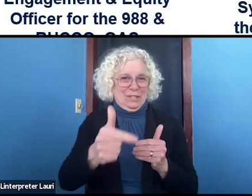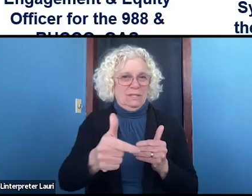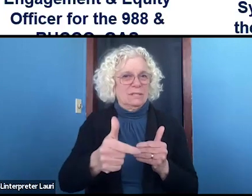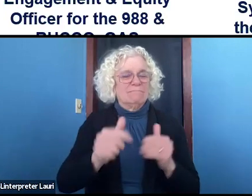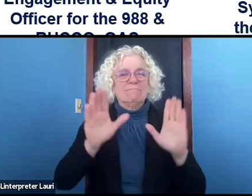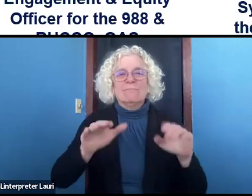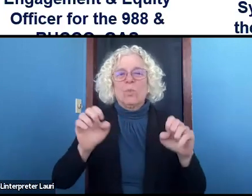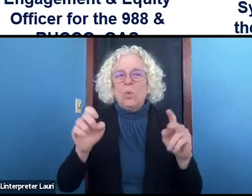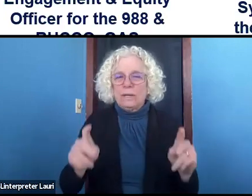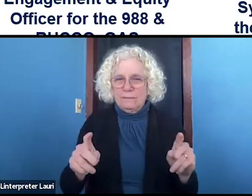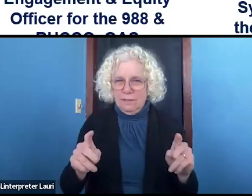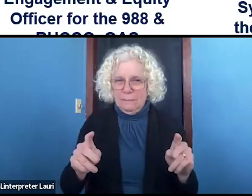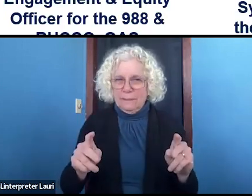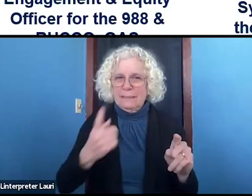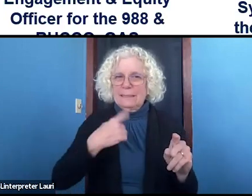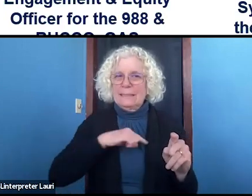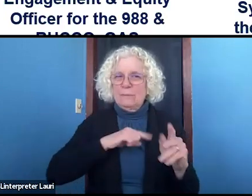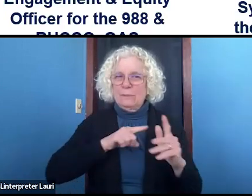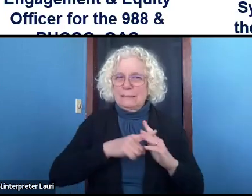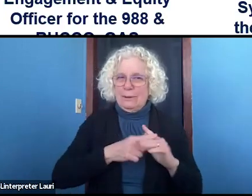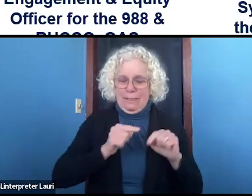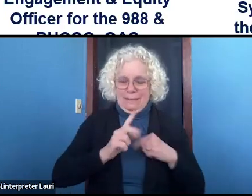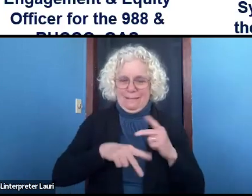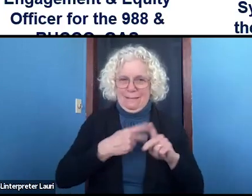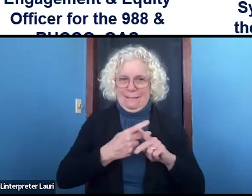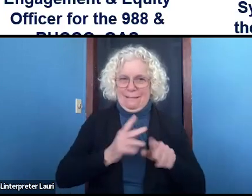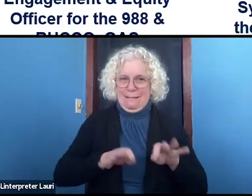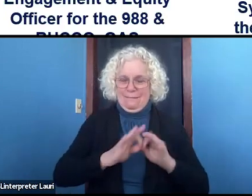to initiate important conversations, highlight experts